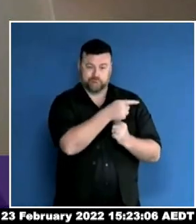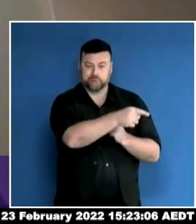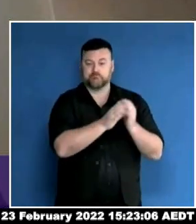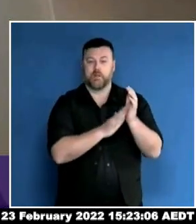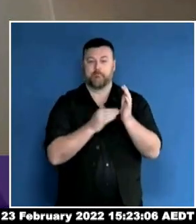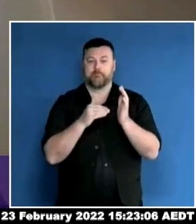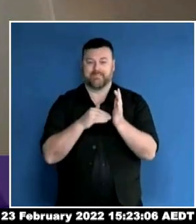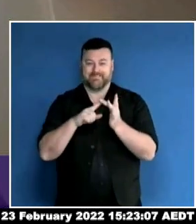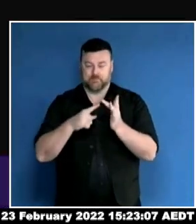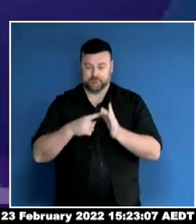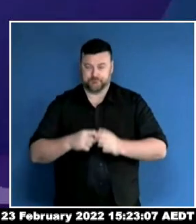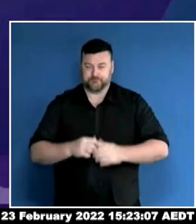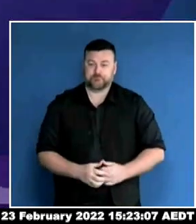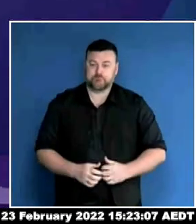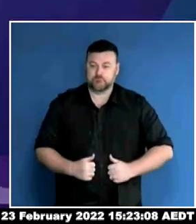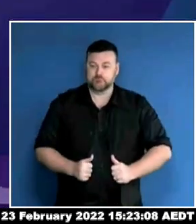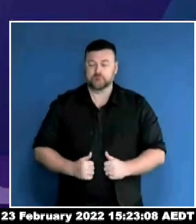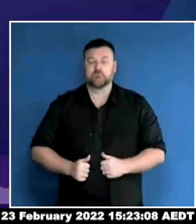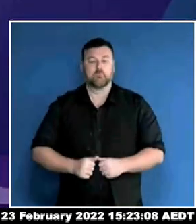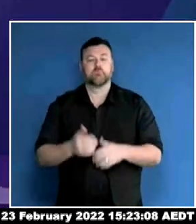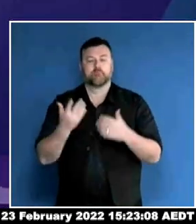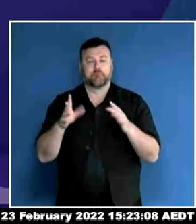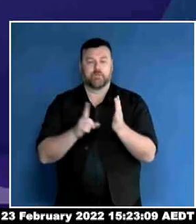It's just a matter of your appearance. Thank you very much. MS HUNTER: Thank you, Commissioner.